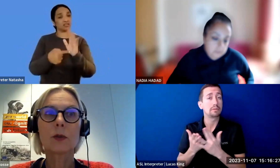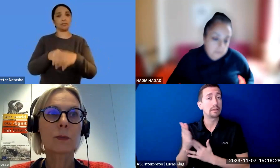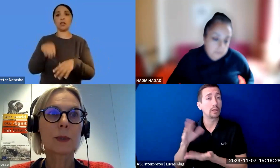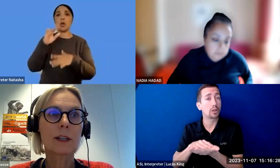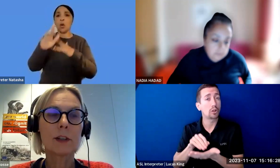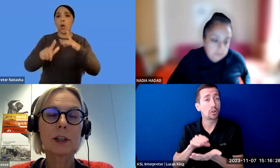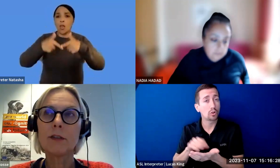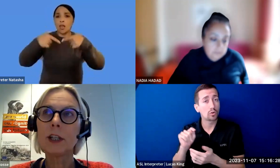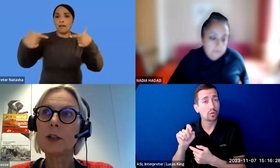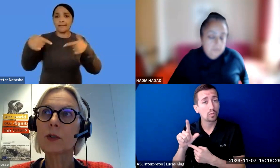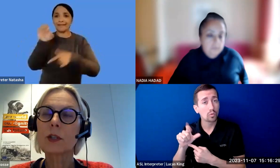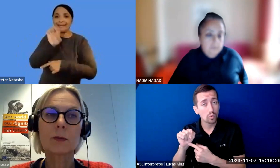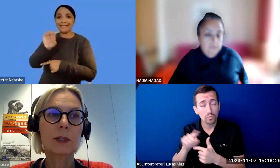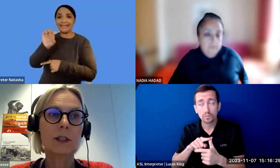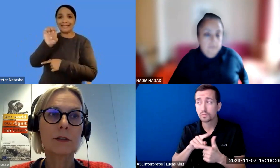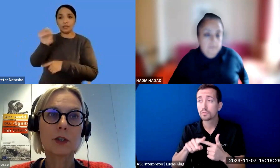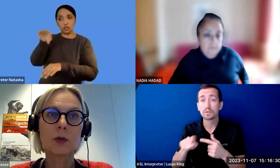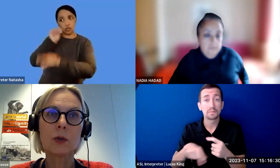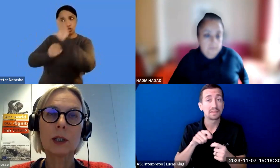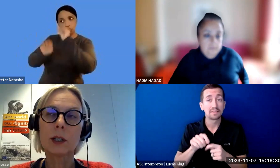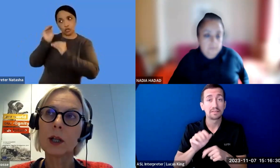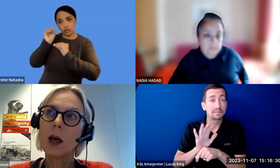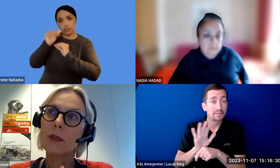or through specific videos and toolkits,